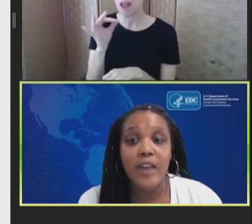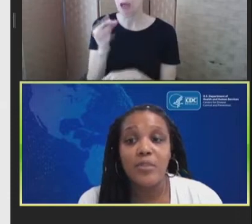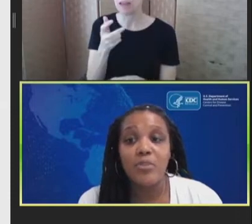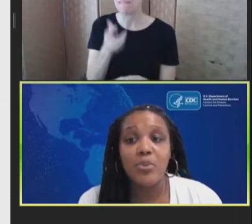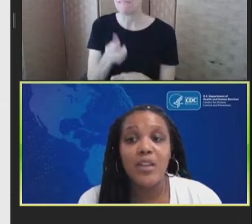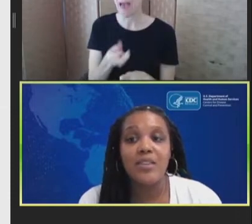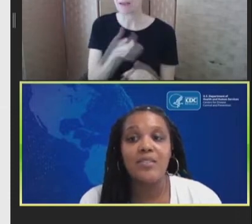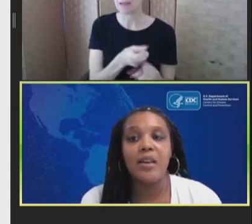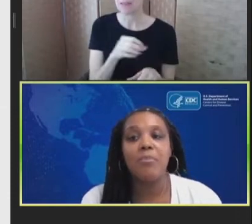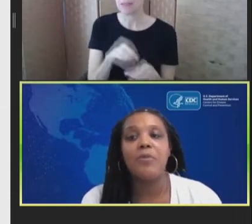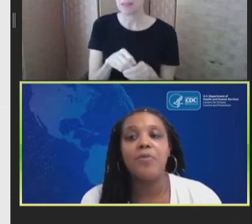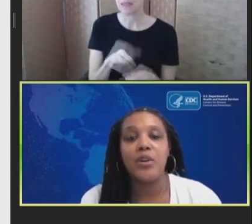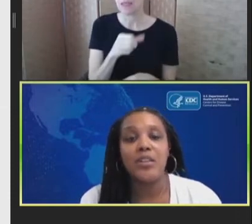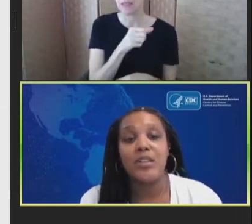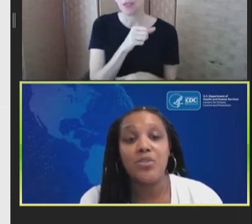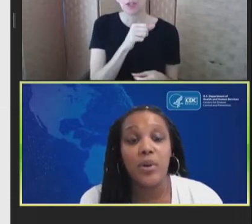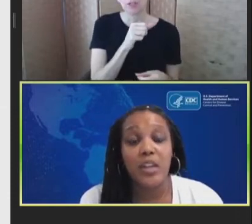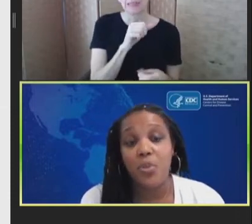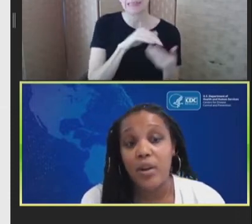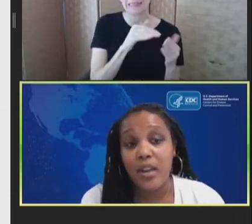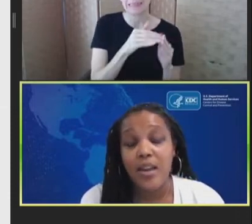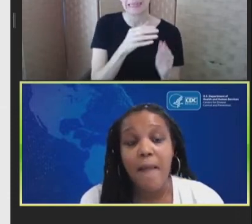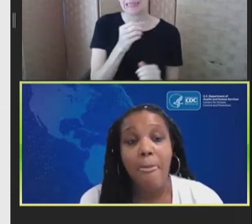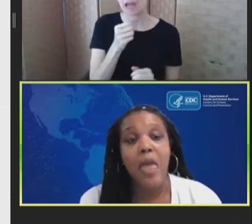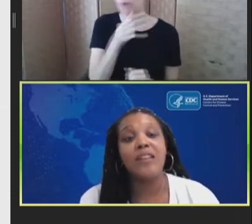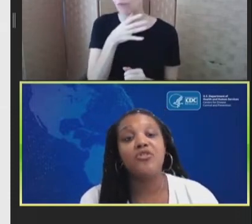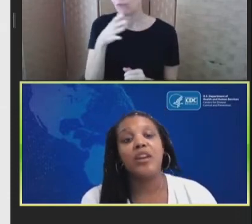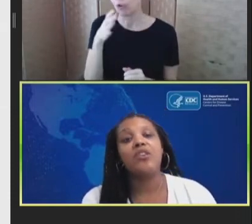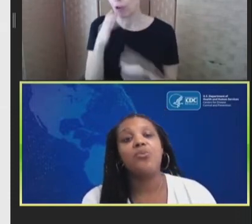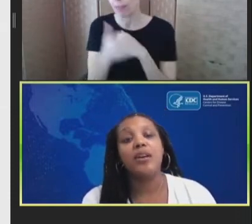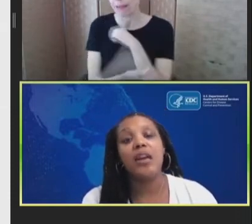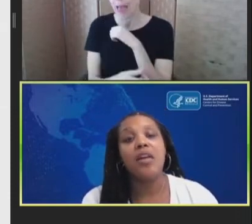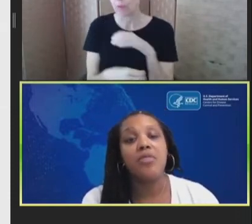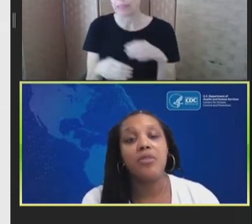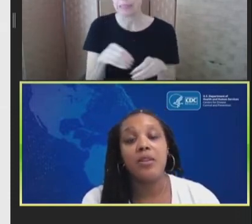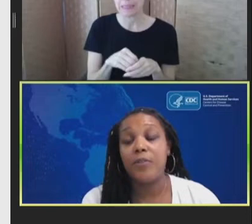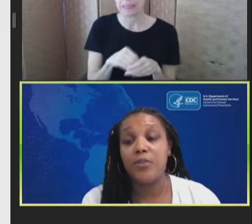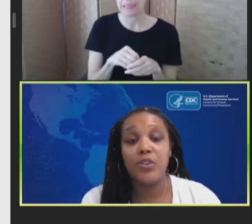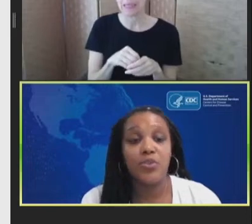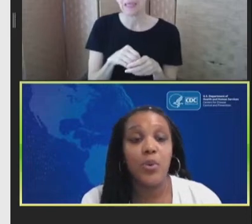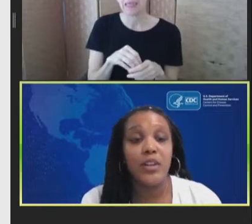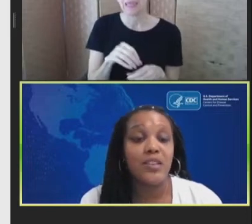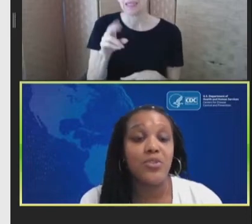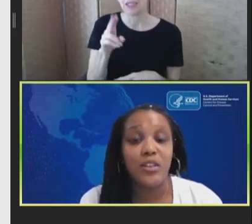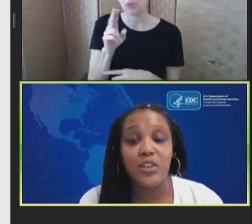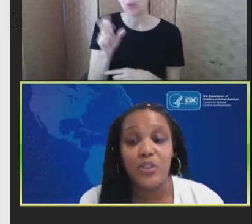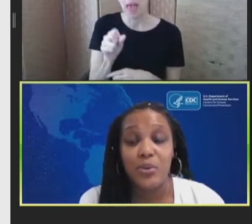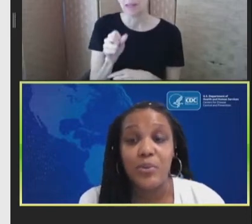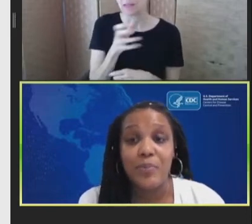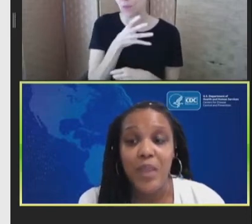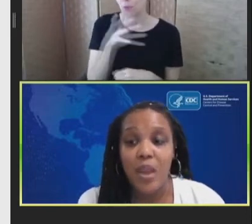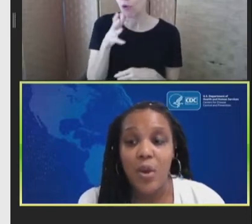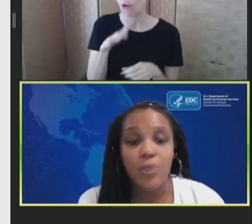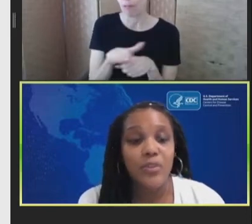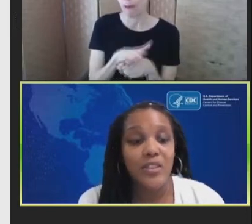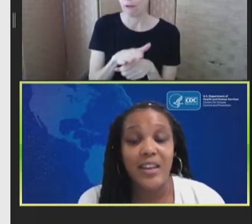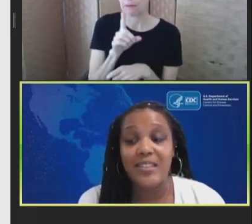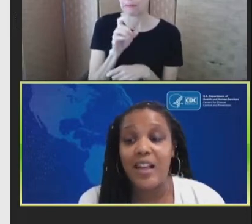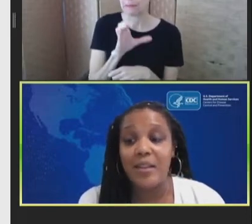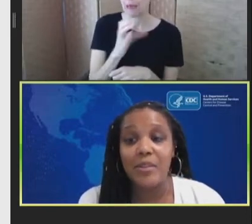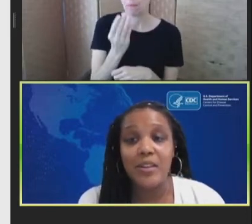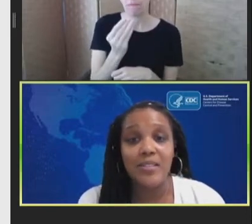the U.S. between December 14th, 2020, and January 31st, 2022. We'll move to the next slide, please.